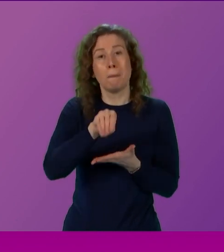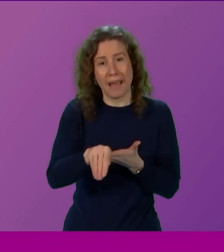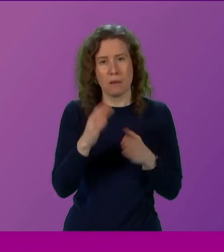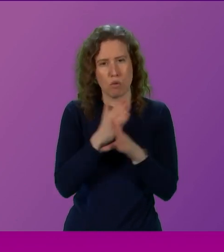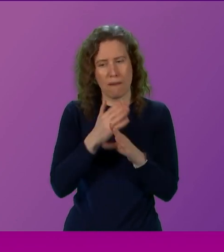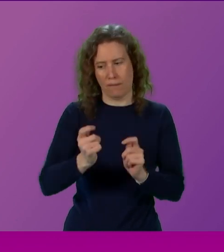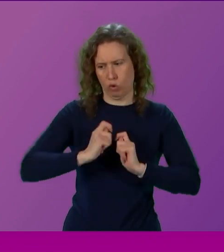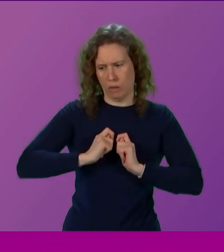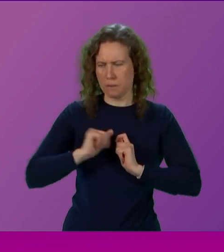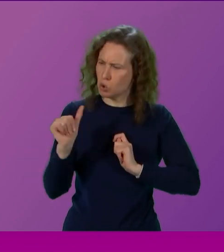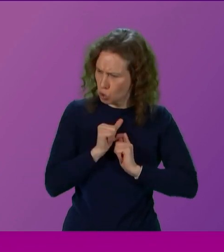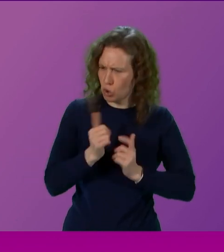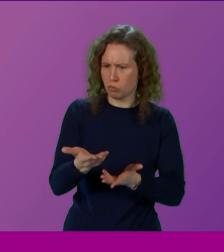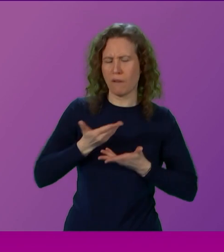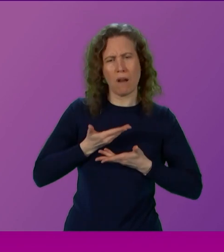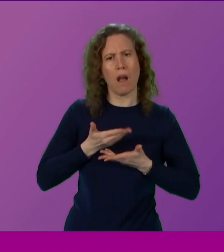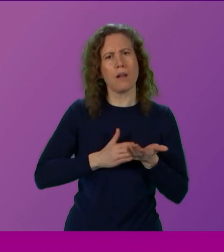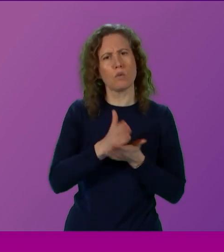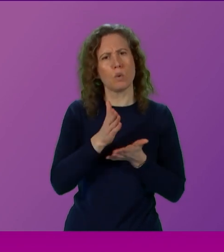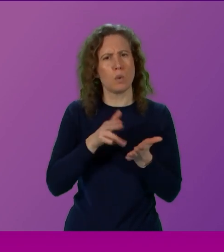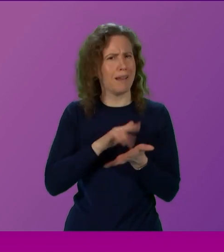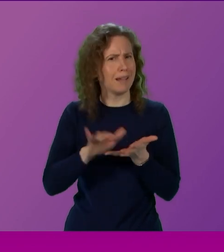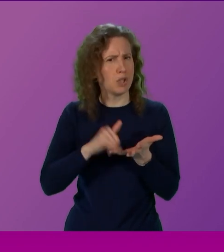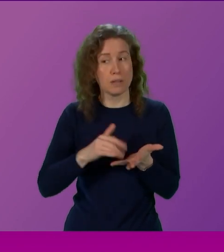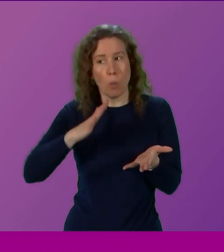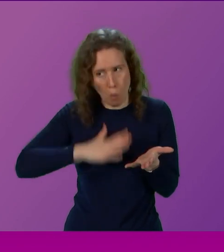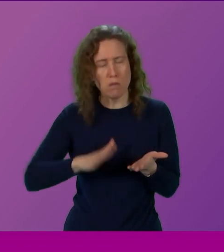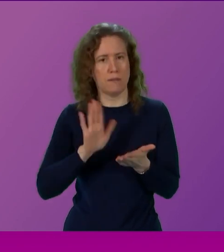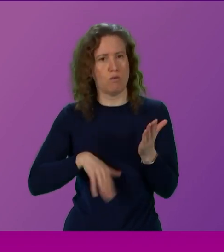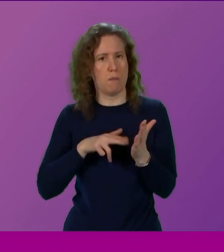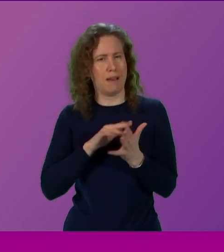for treatment that they should—and want to—get on the national health service. That is why we